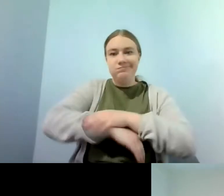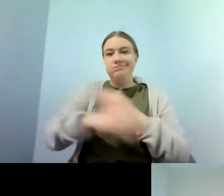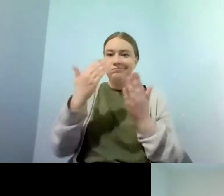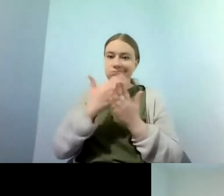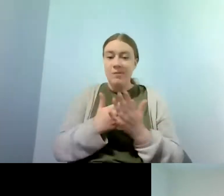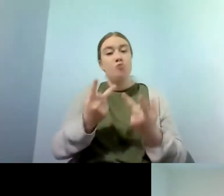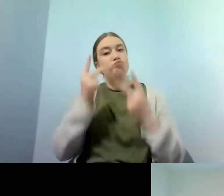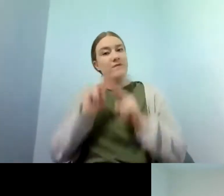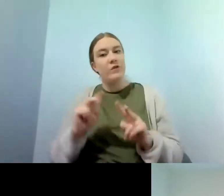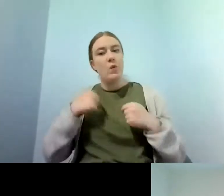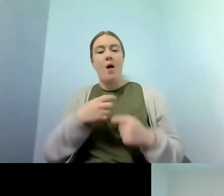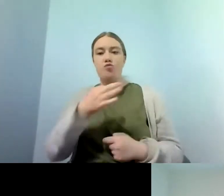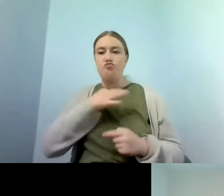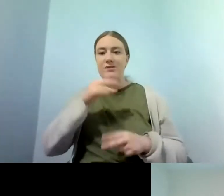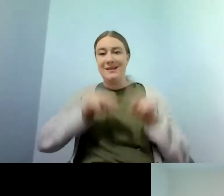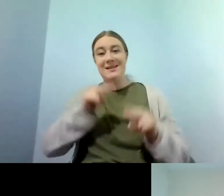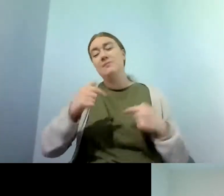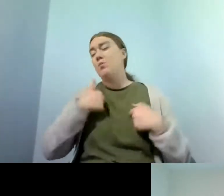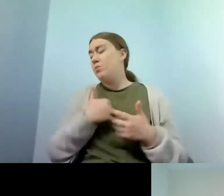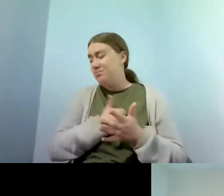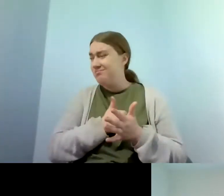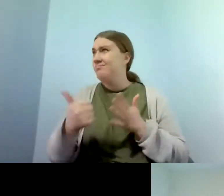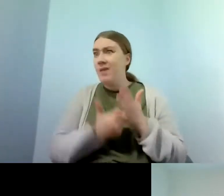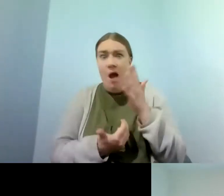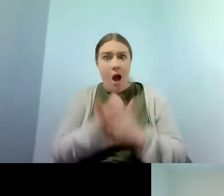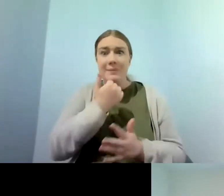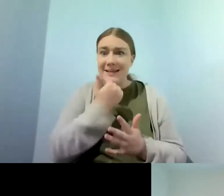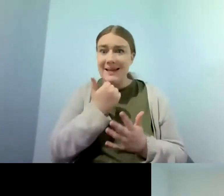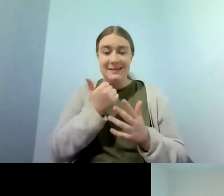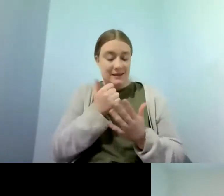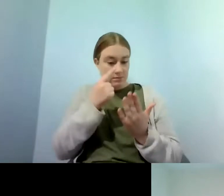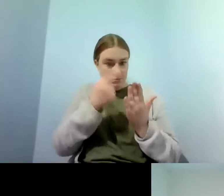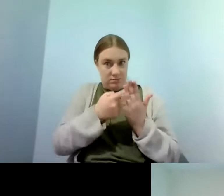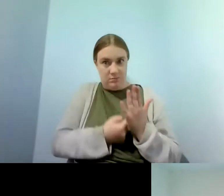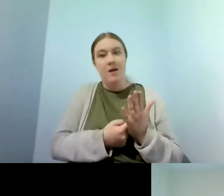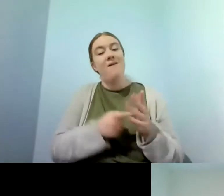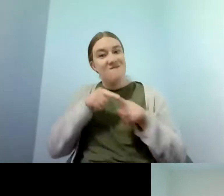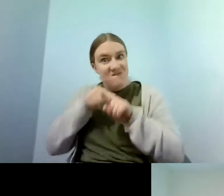risk assessments and we're constantly updating our measures based on the government guidance